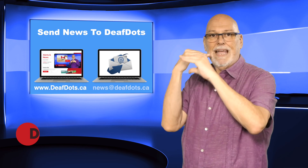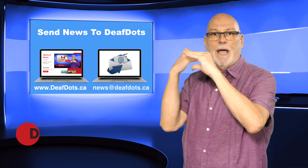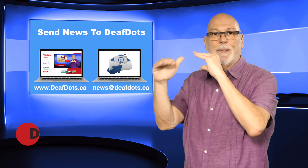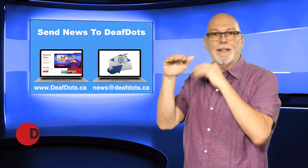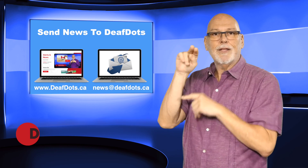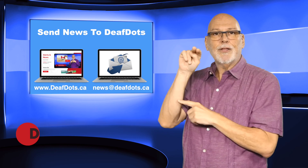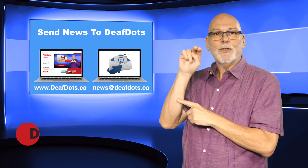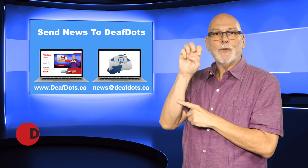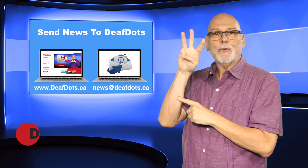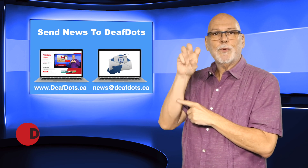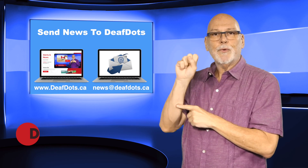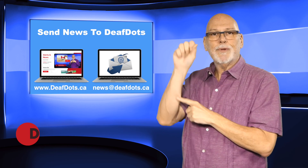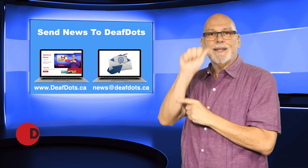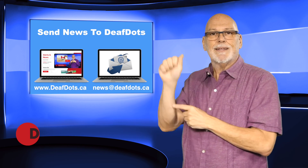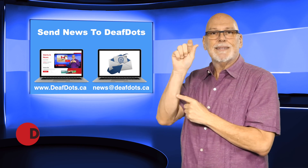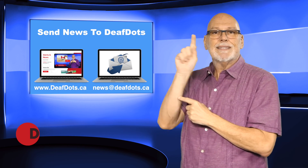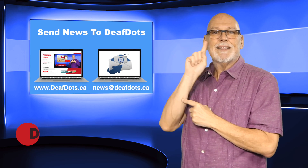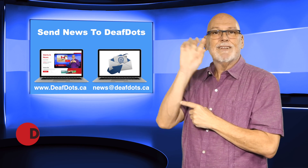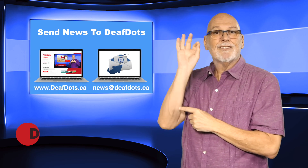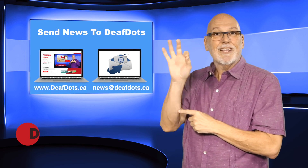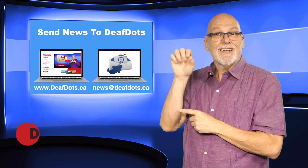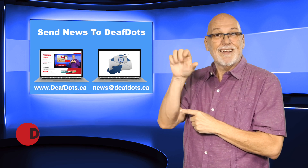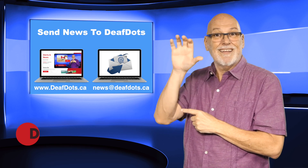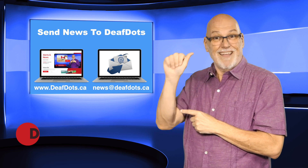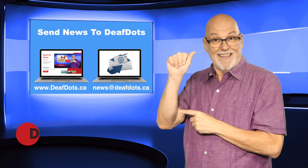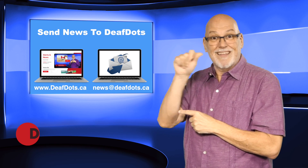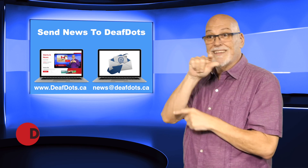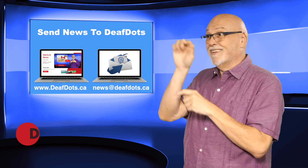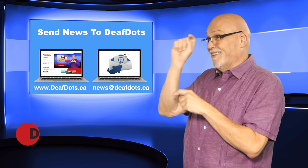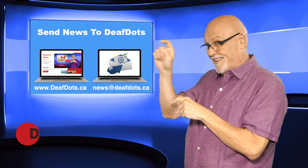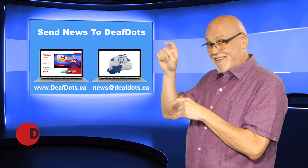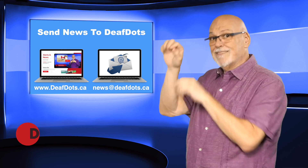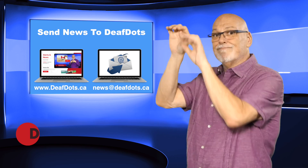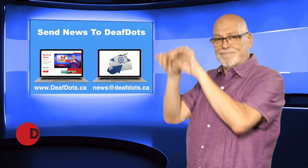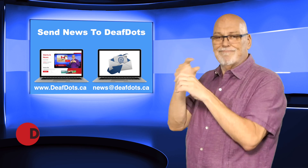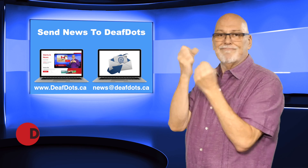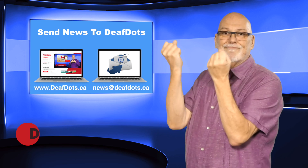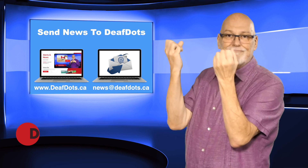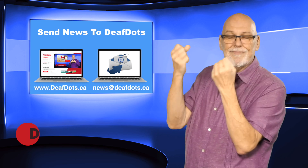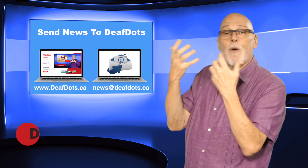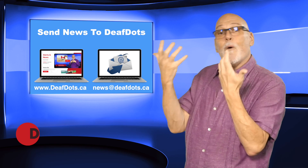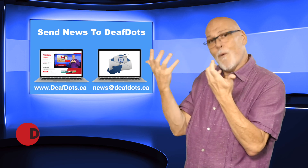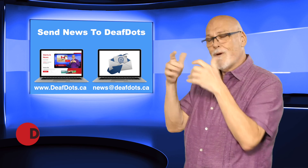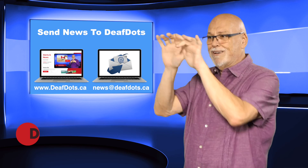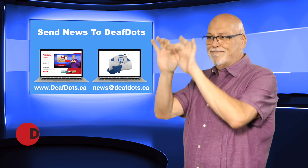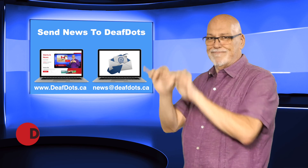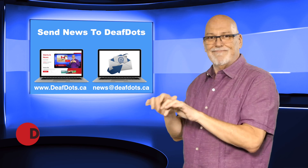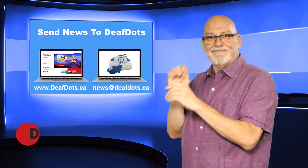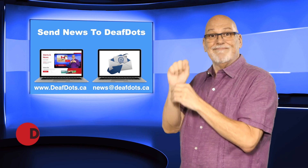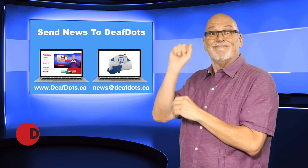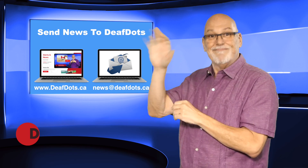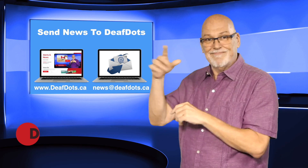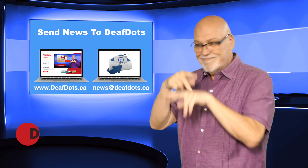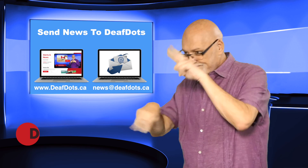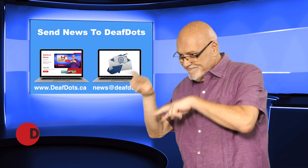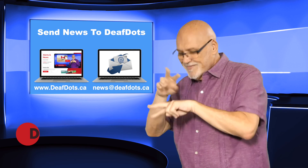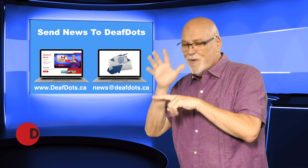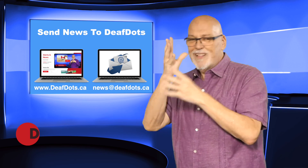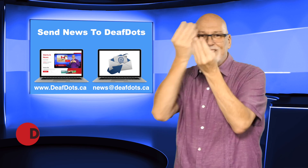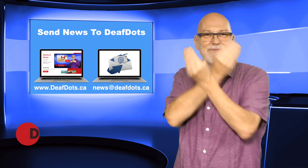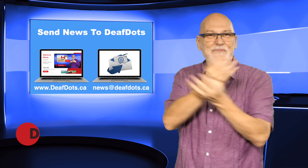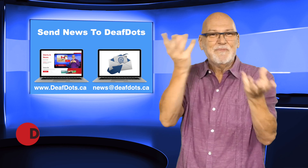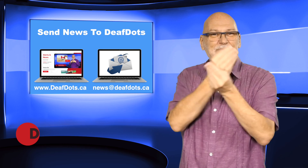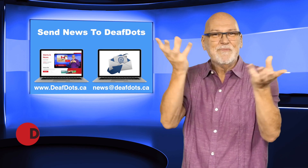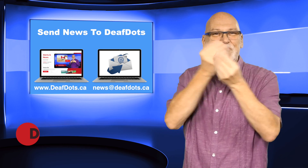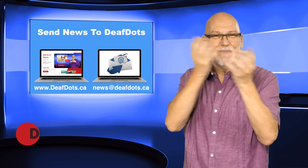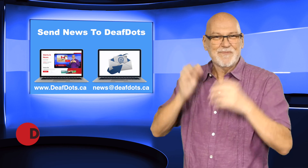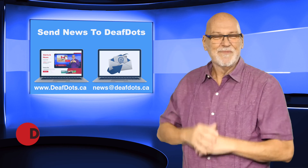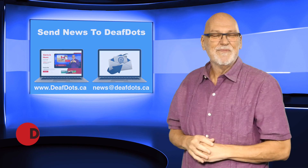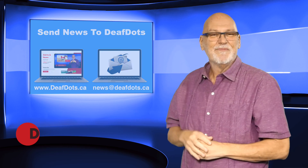or email to news@deafdots.ca.